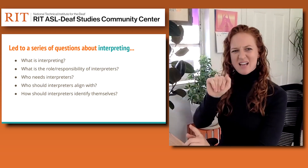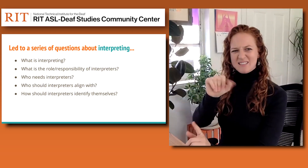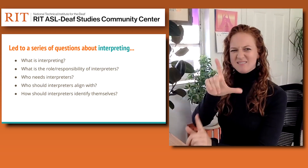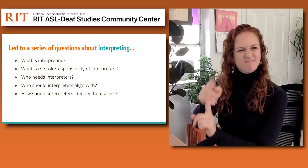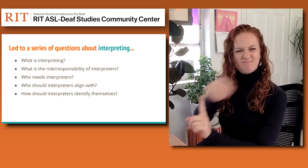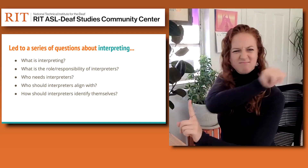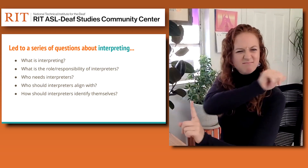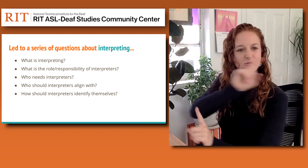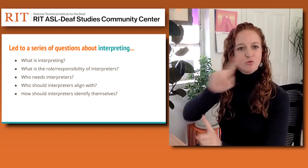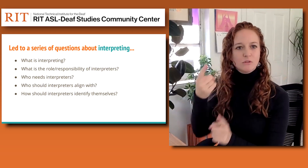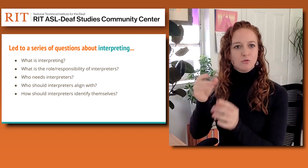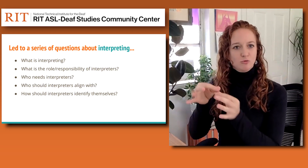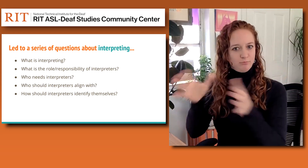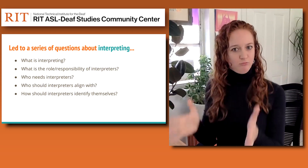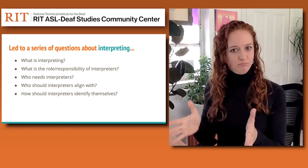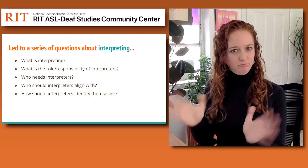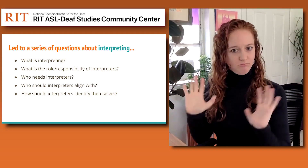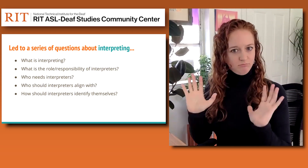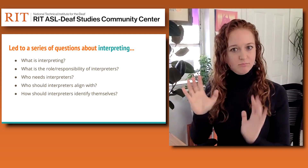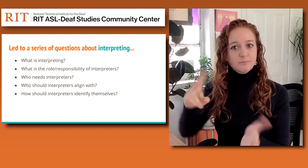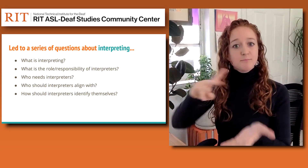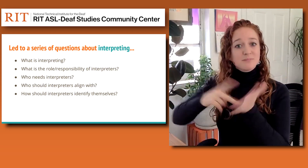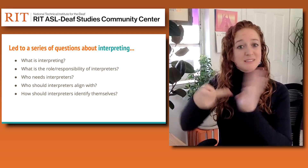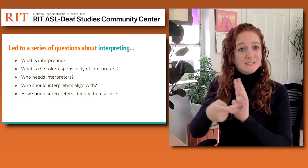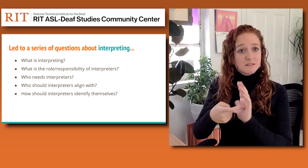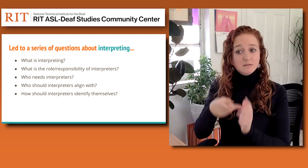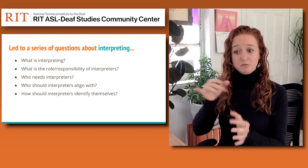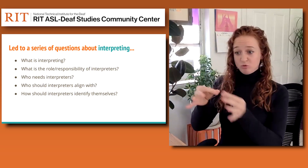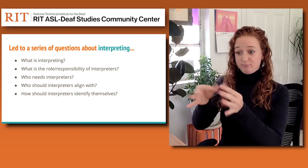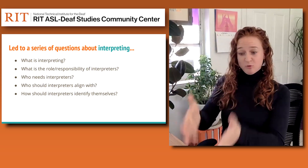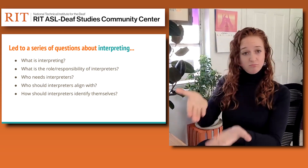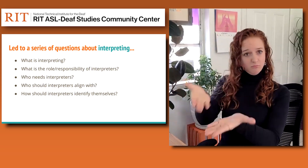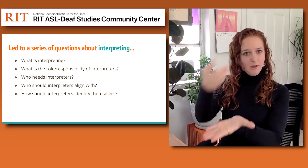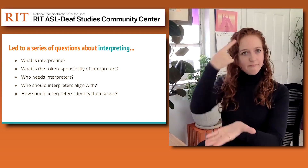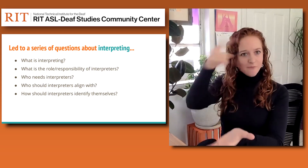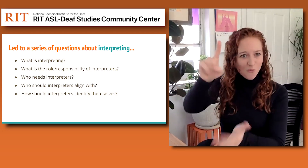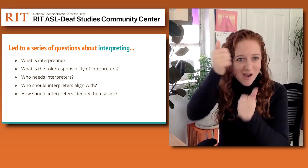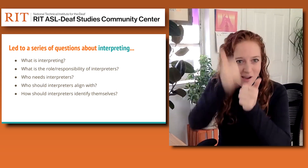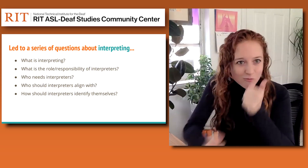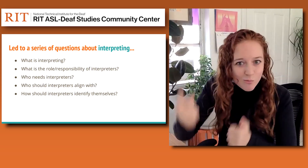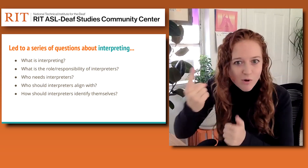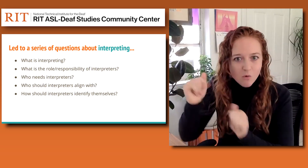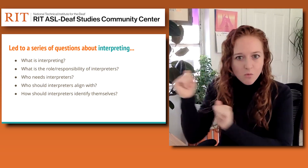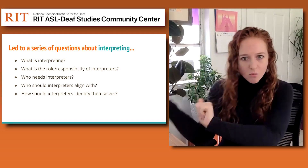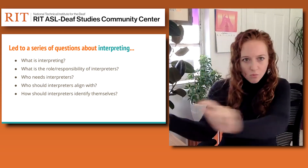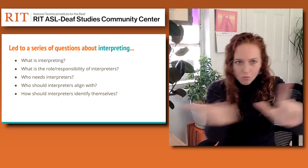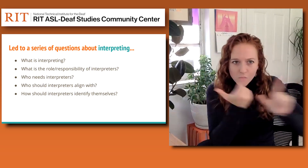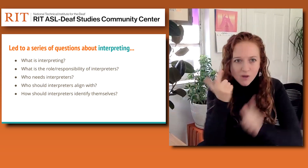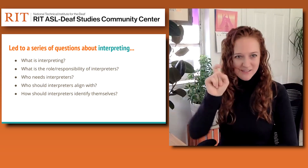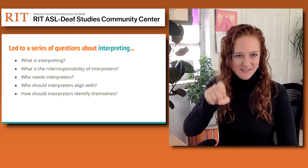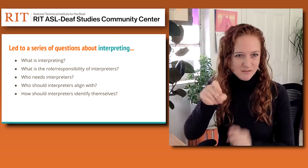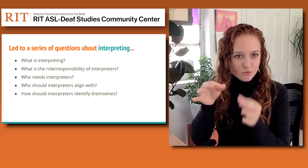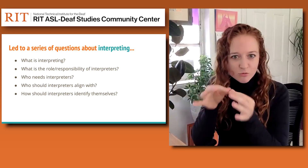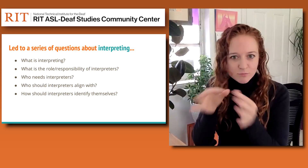If they just identify themselves as an interpreter, that means they interpret for everyone.